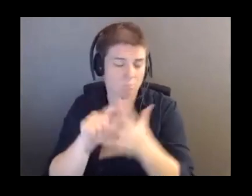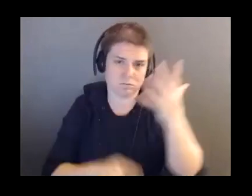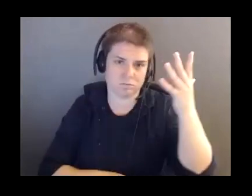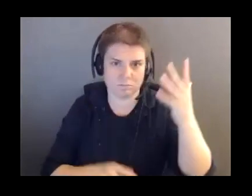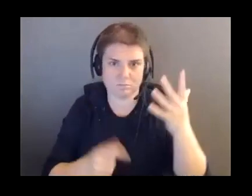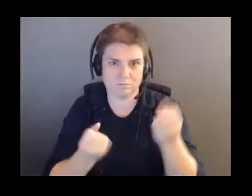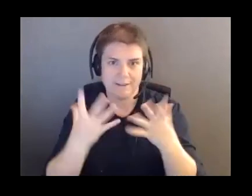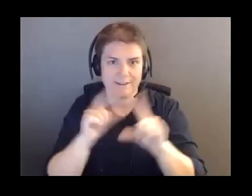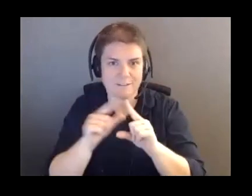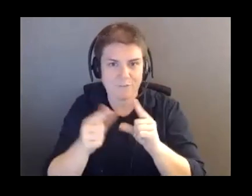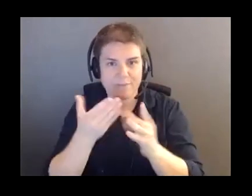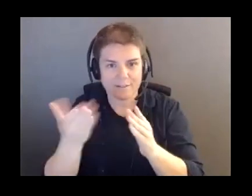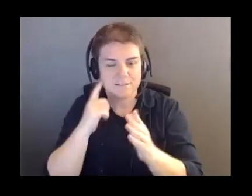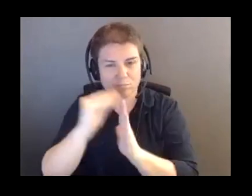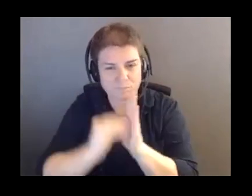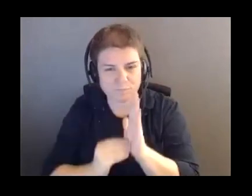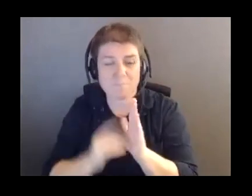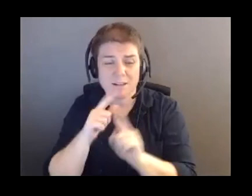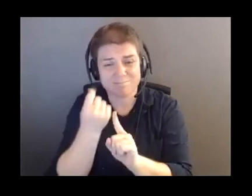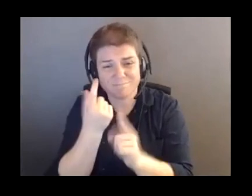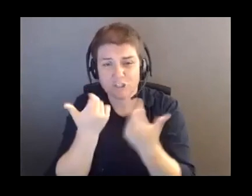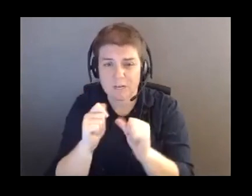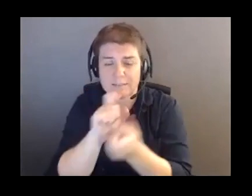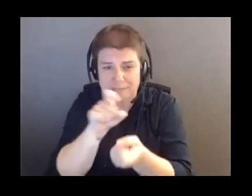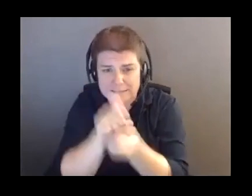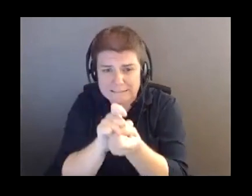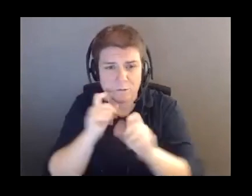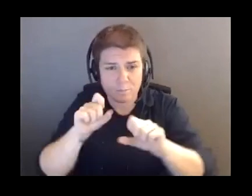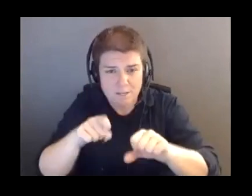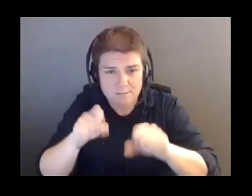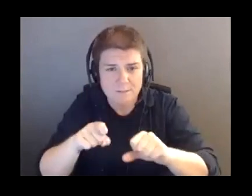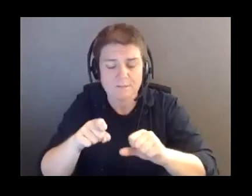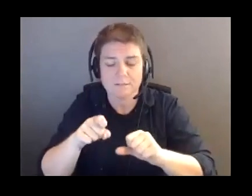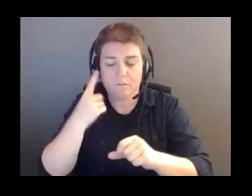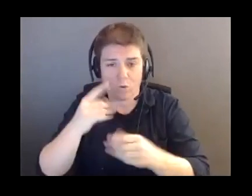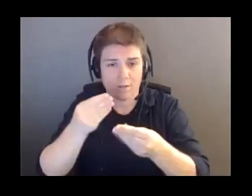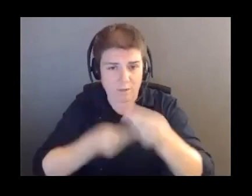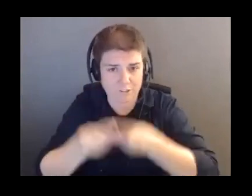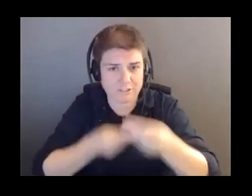here is to be as detailed as possible in your budget and to make really good use of the